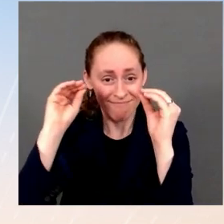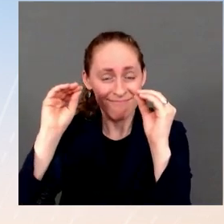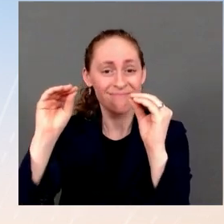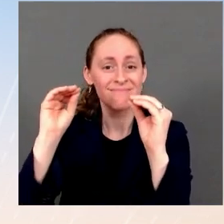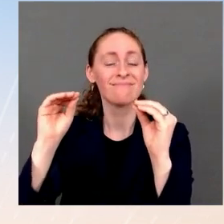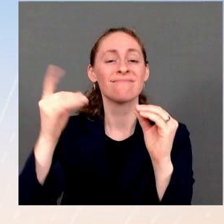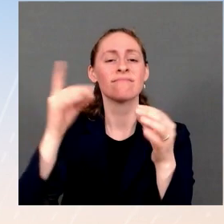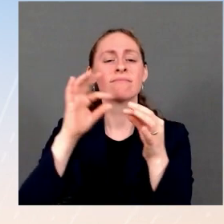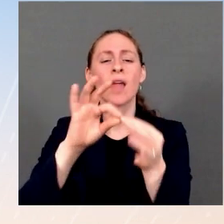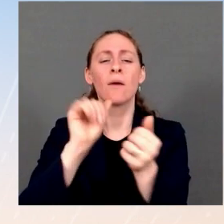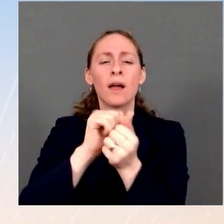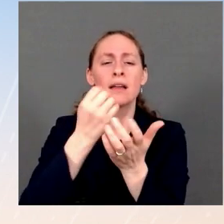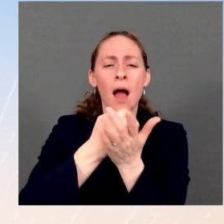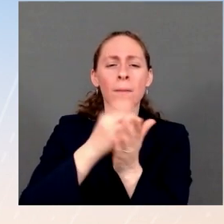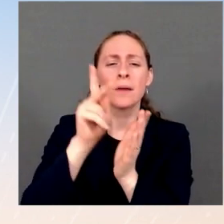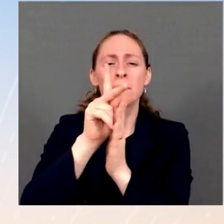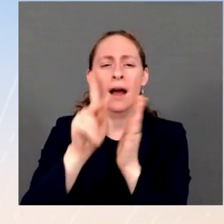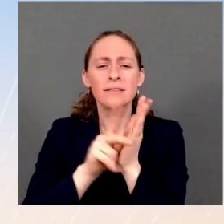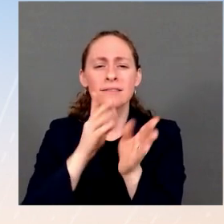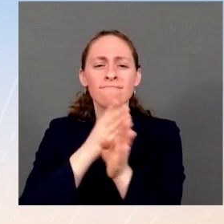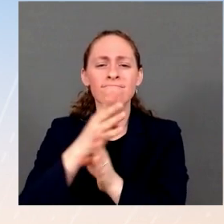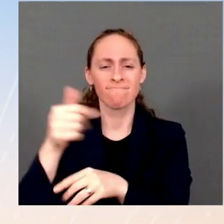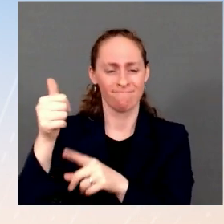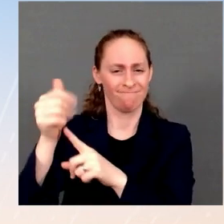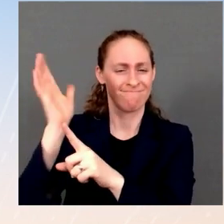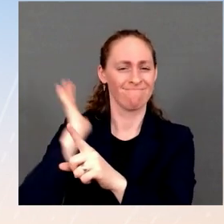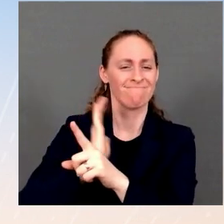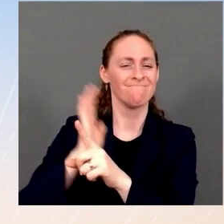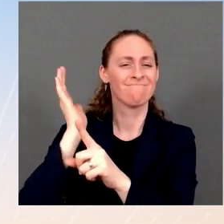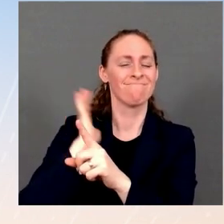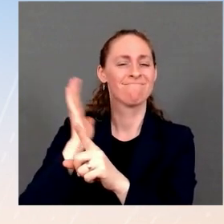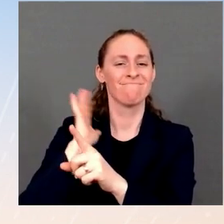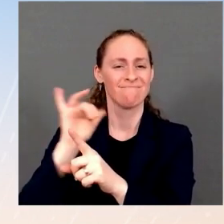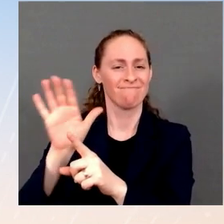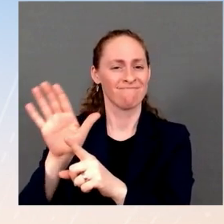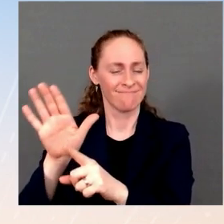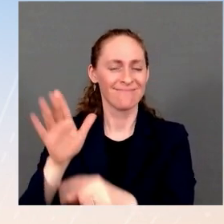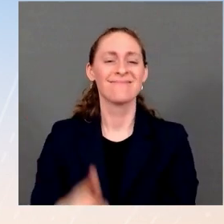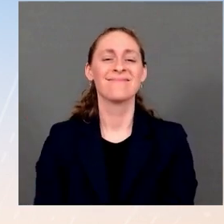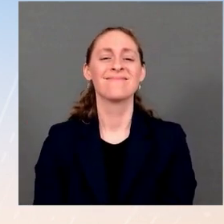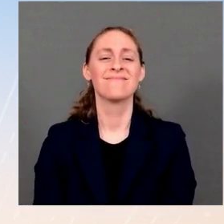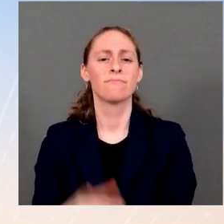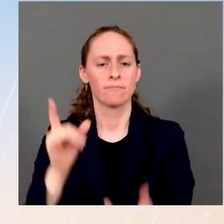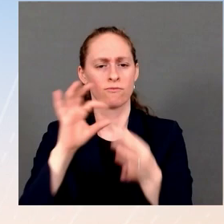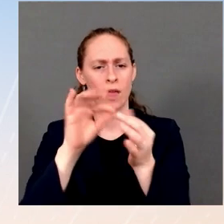For eight years, Zaidi served in key roles within the Obama-Biden administration,